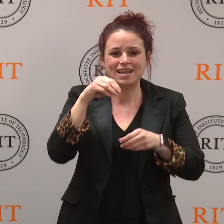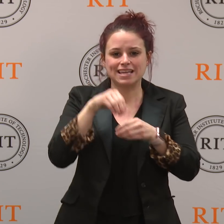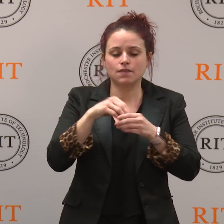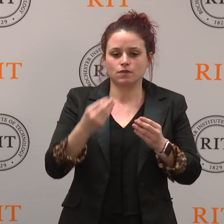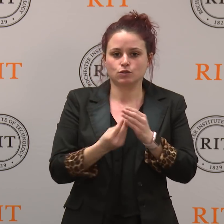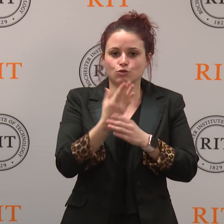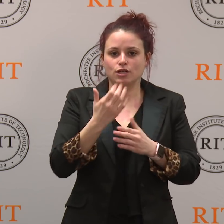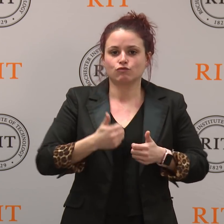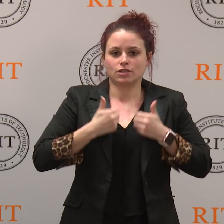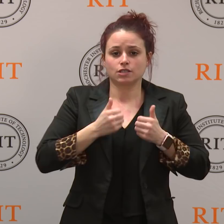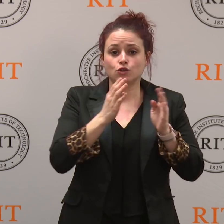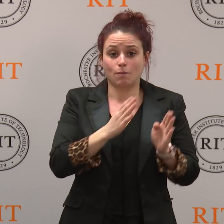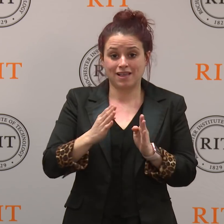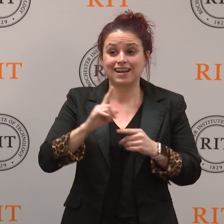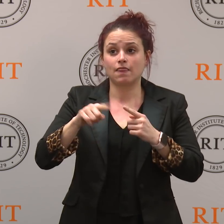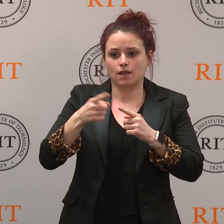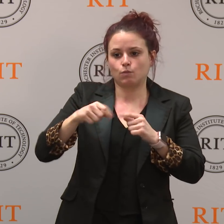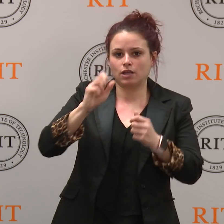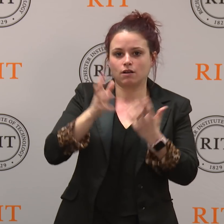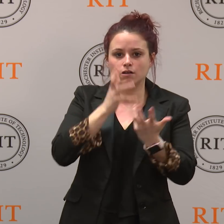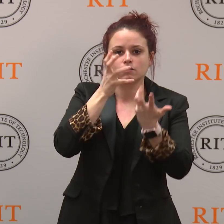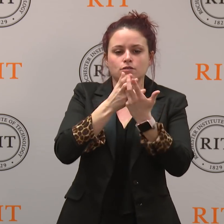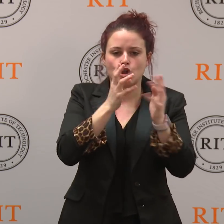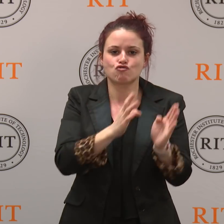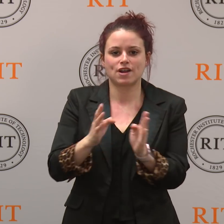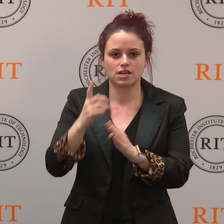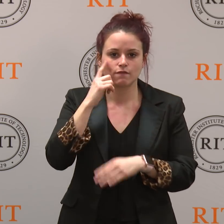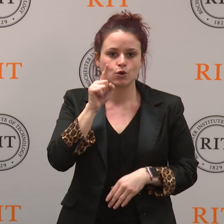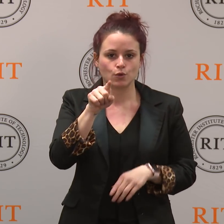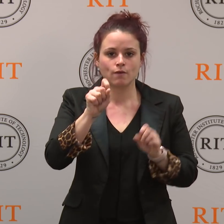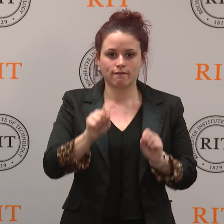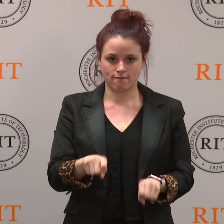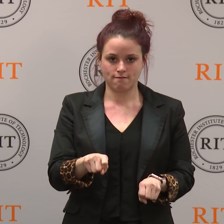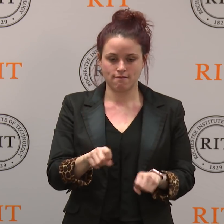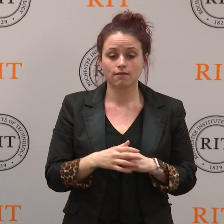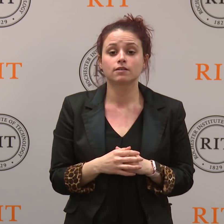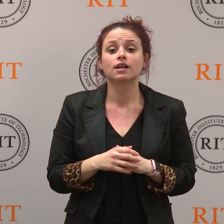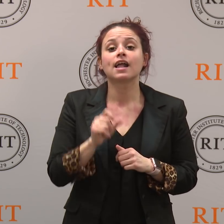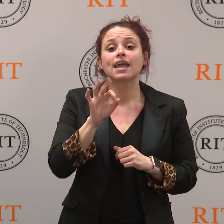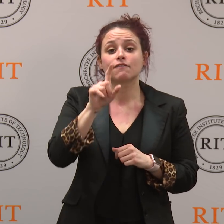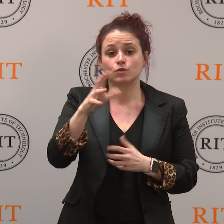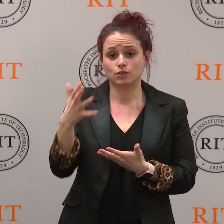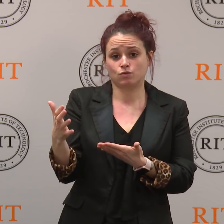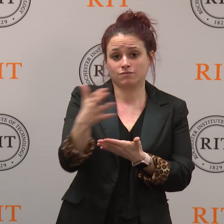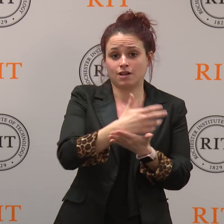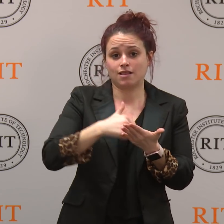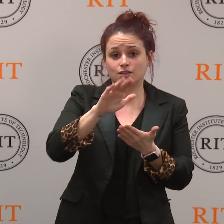to make arrangements. Students who need to retrieve items in order to successfully complete